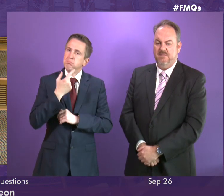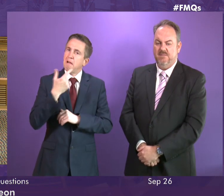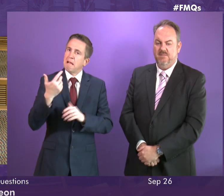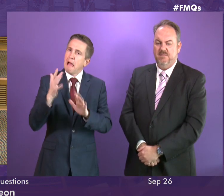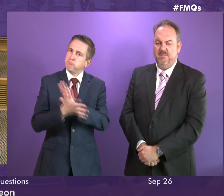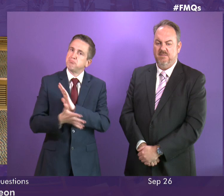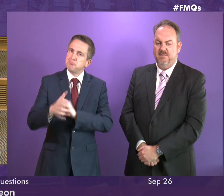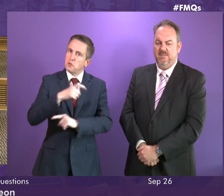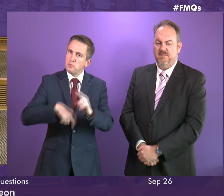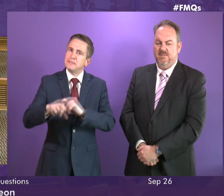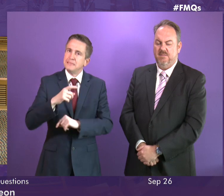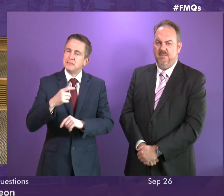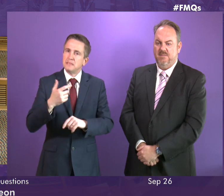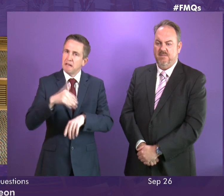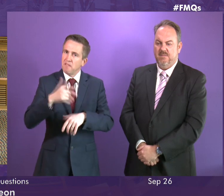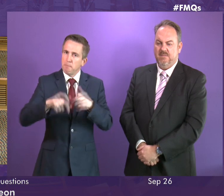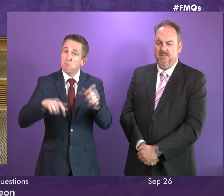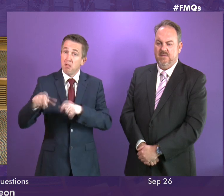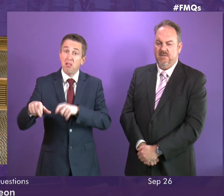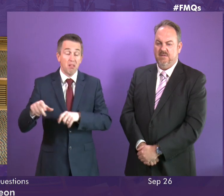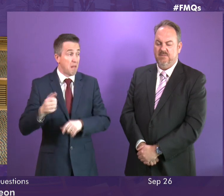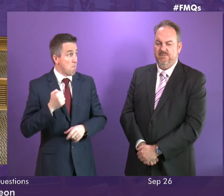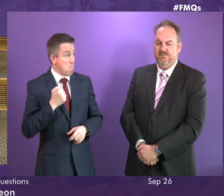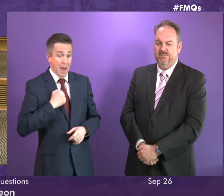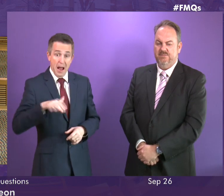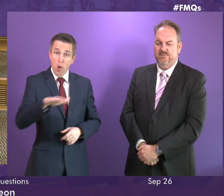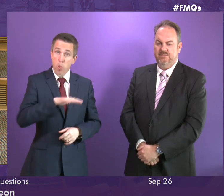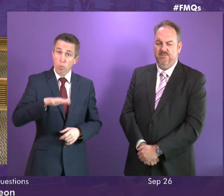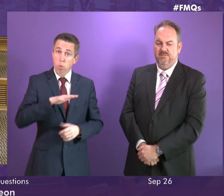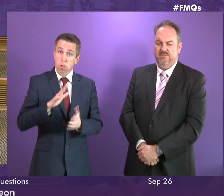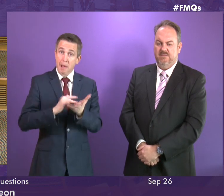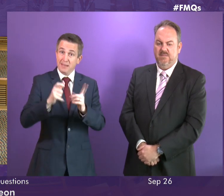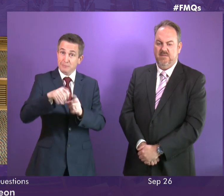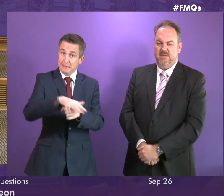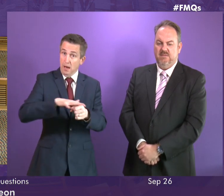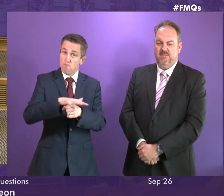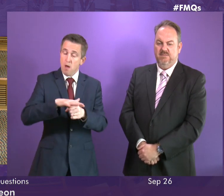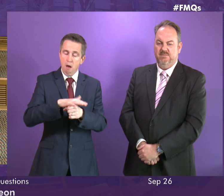across Scotland. I think that I have said before in the chamber that I have seen in my constituency the effect that it has.